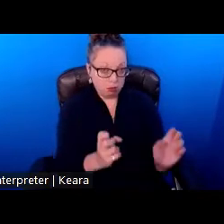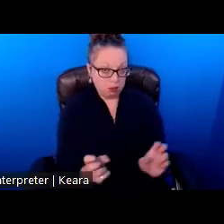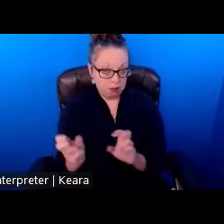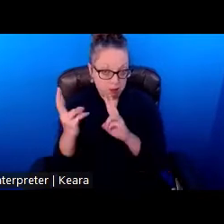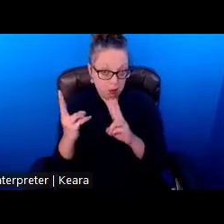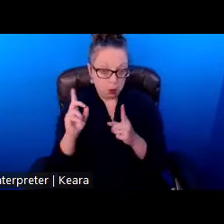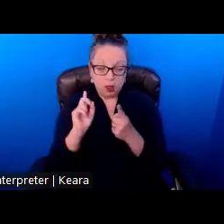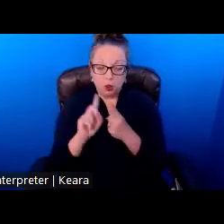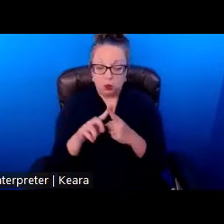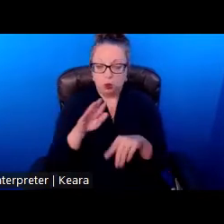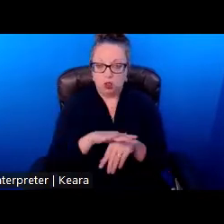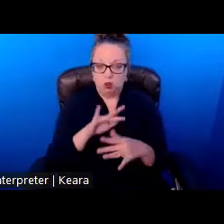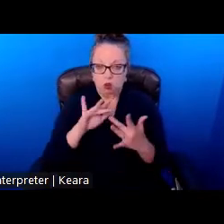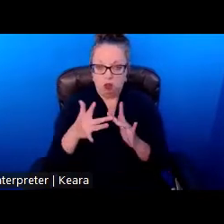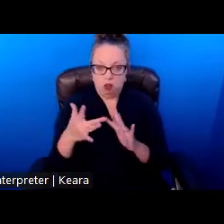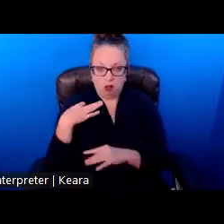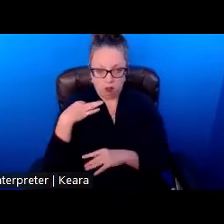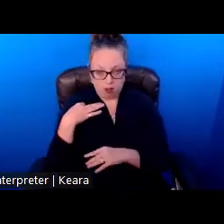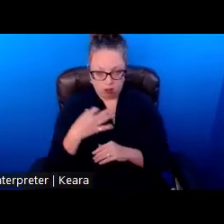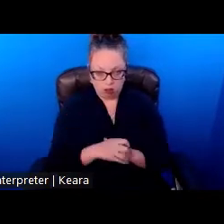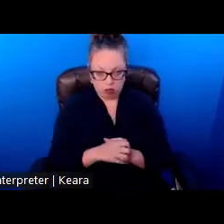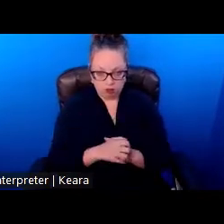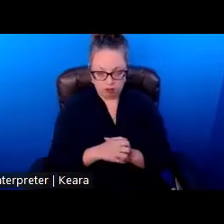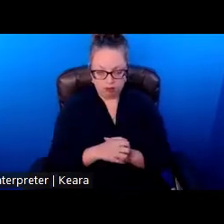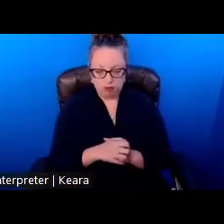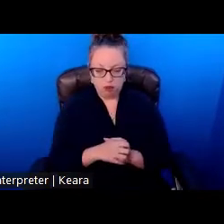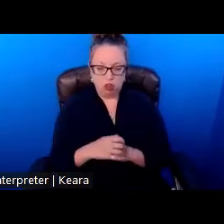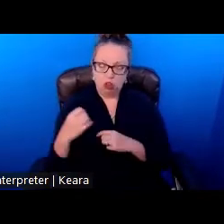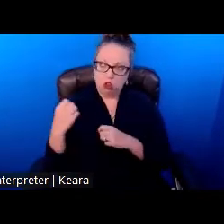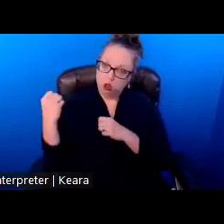application: It is strongly recommended that at least four